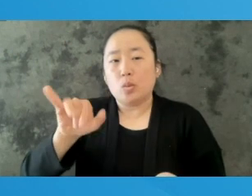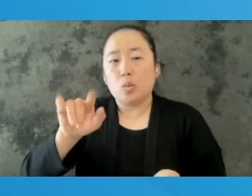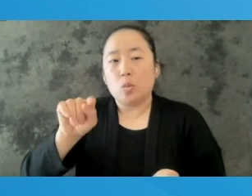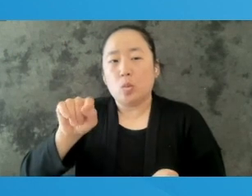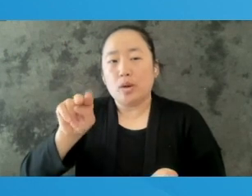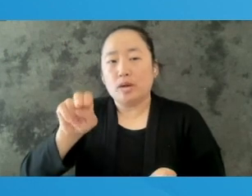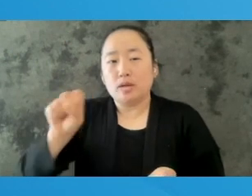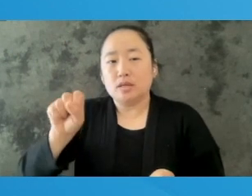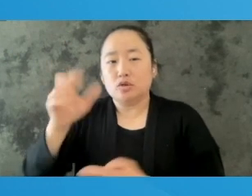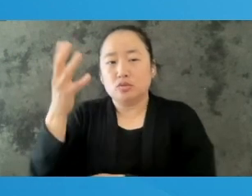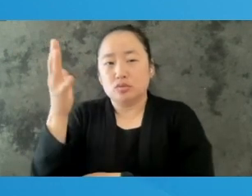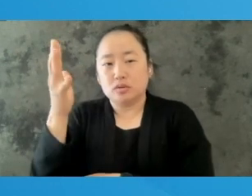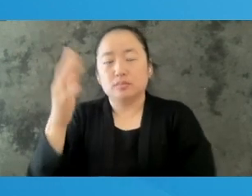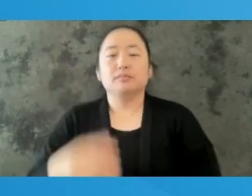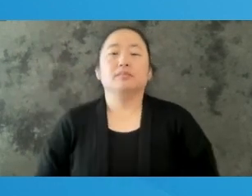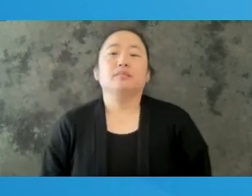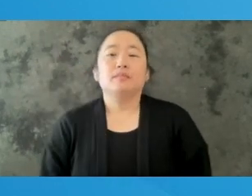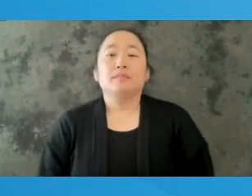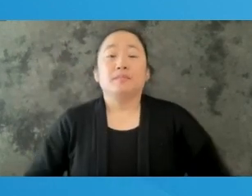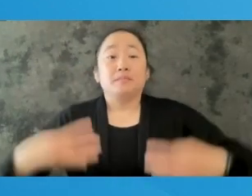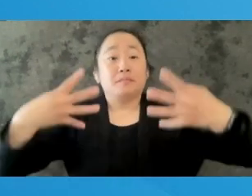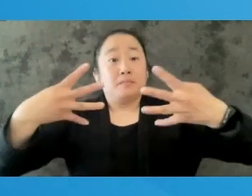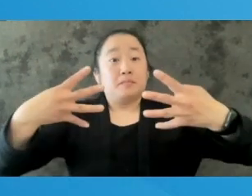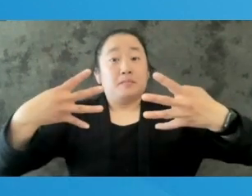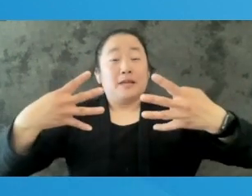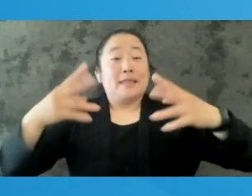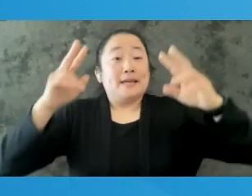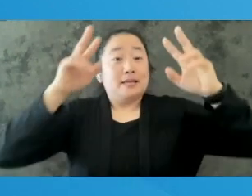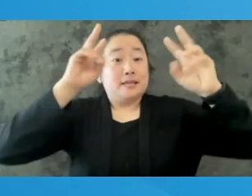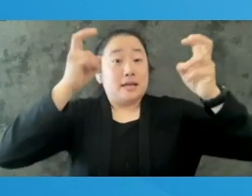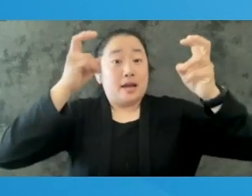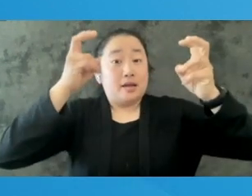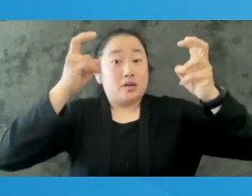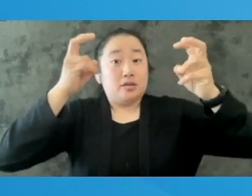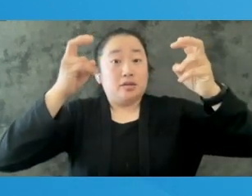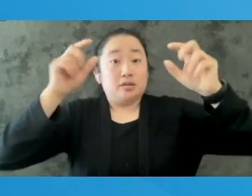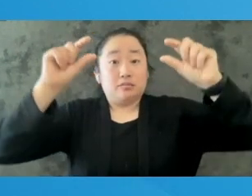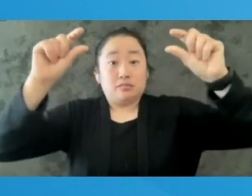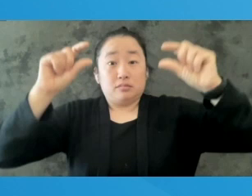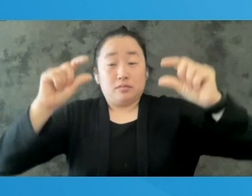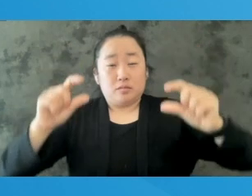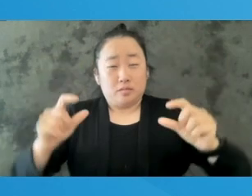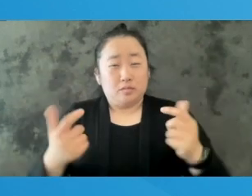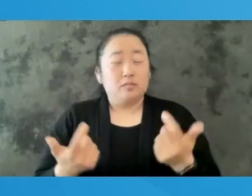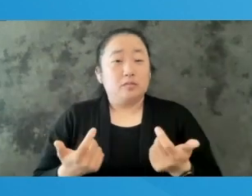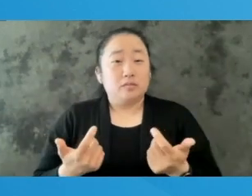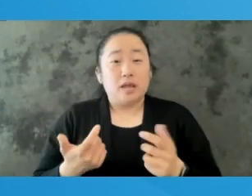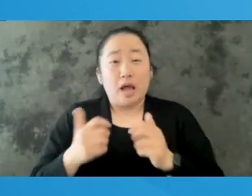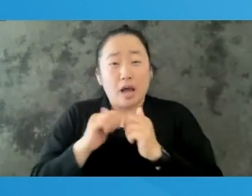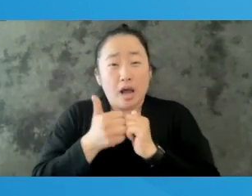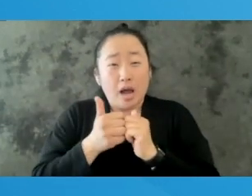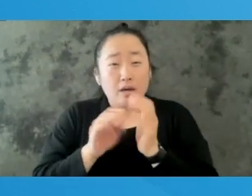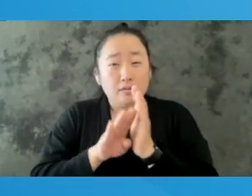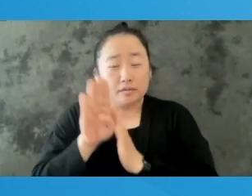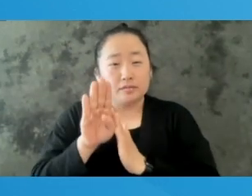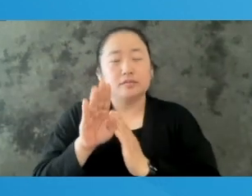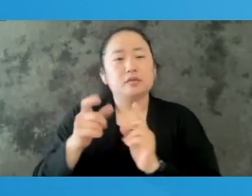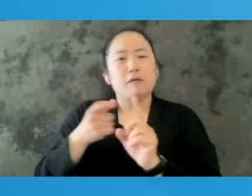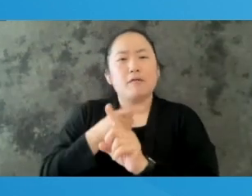These titles are all taken from different aspects of a Civil War battle of the same